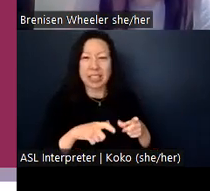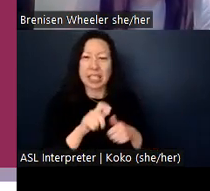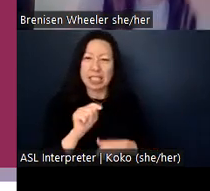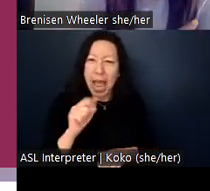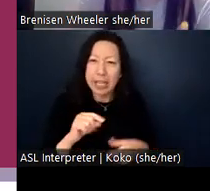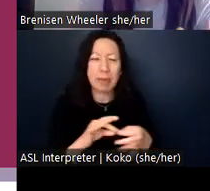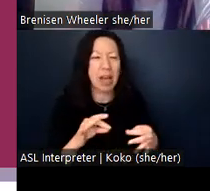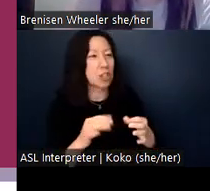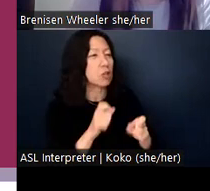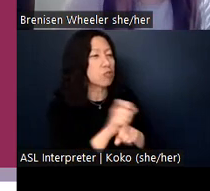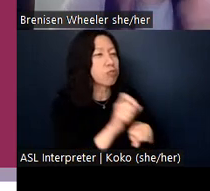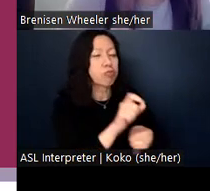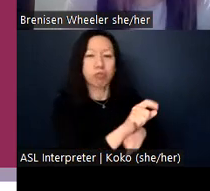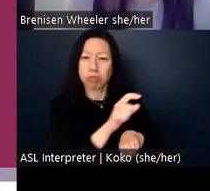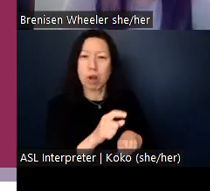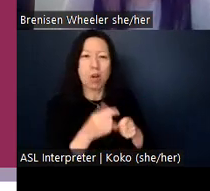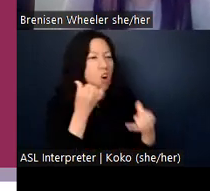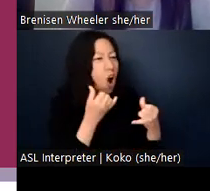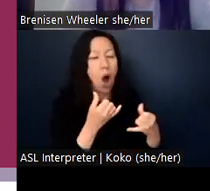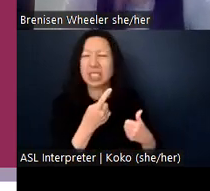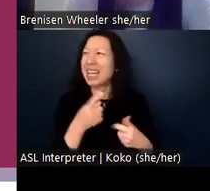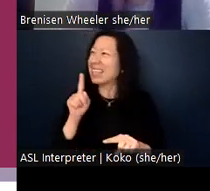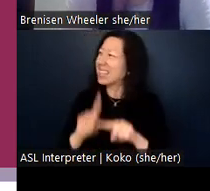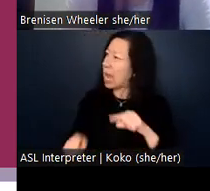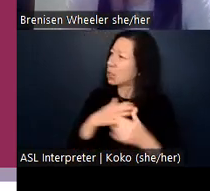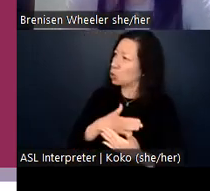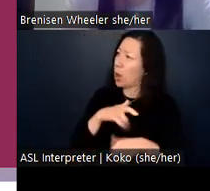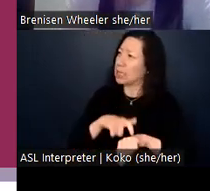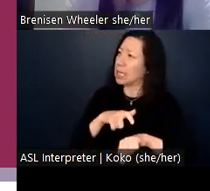12:50:17 So in the at the next time they get invited they say no, because they don't want